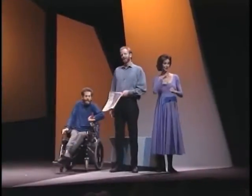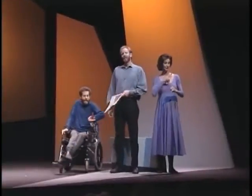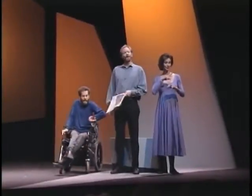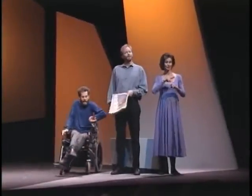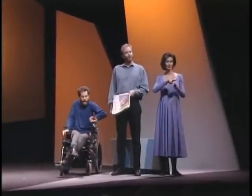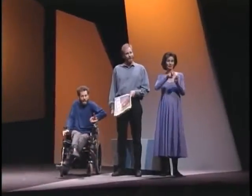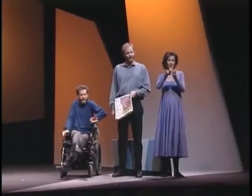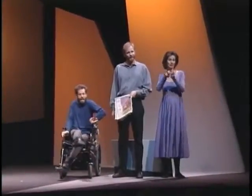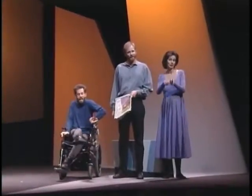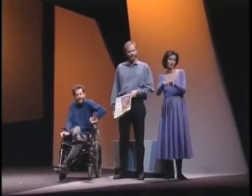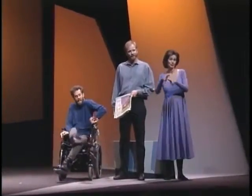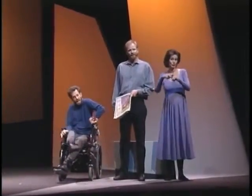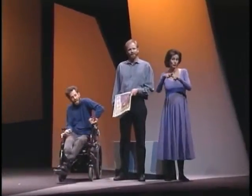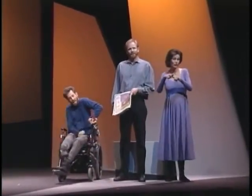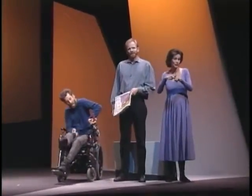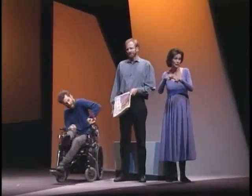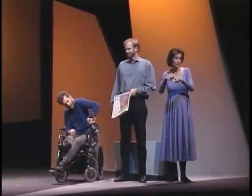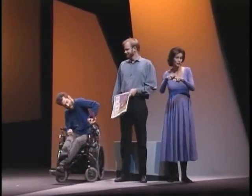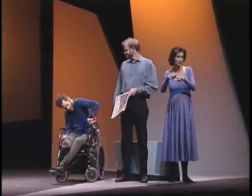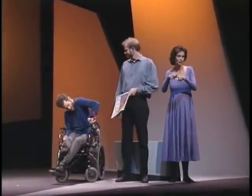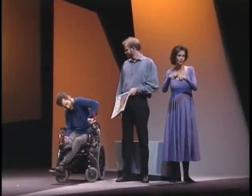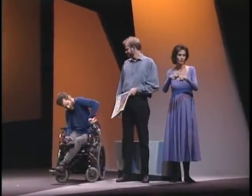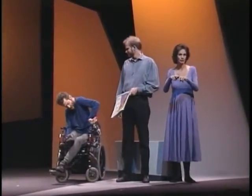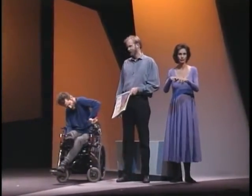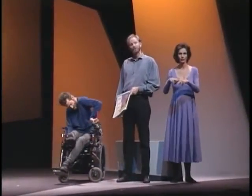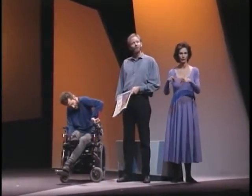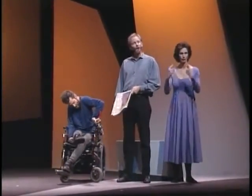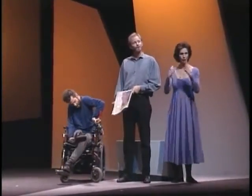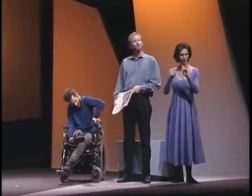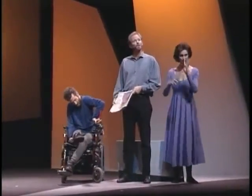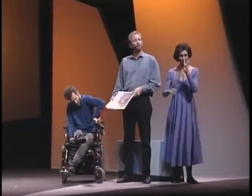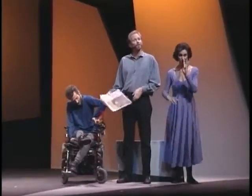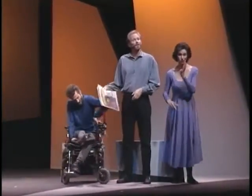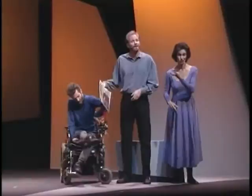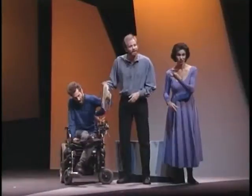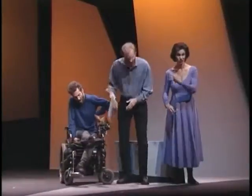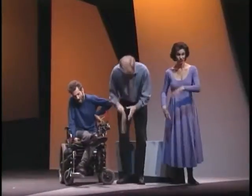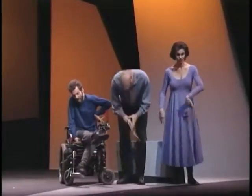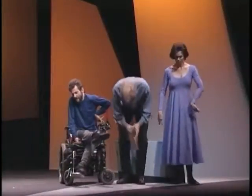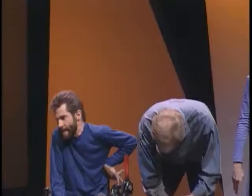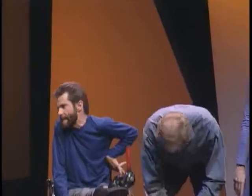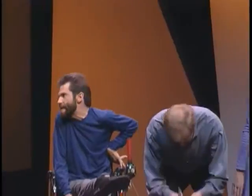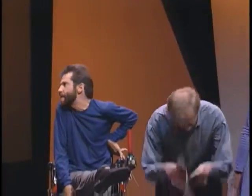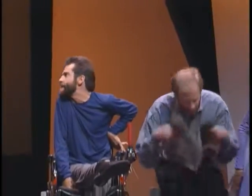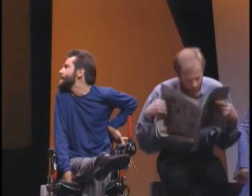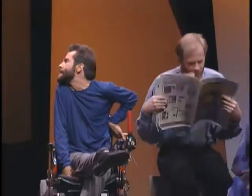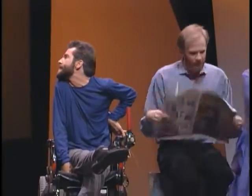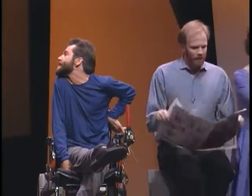train and tried to ignore me